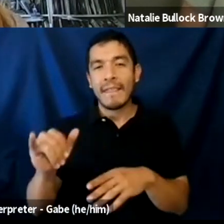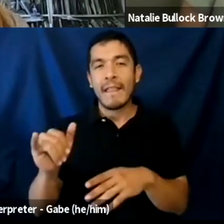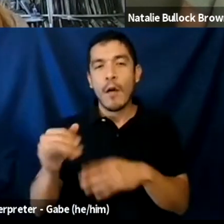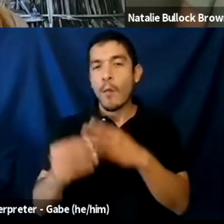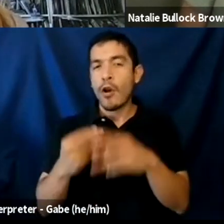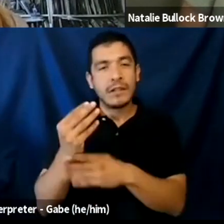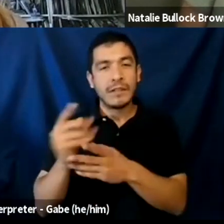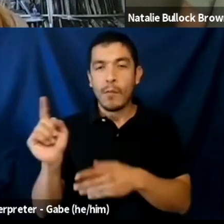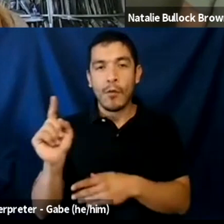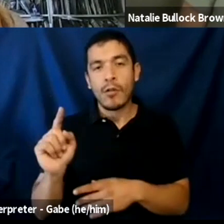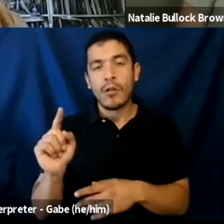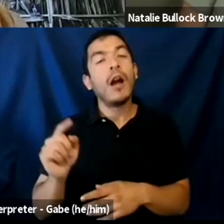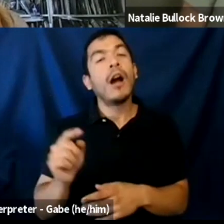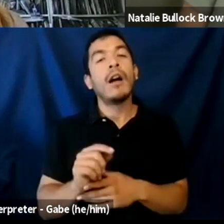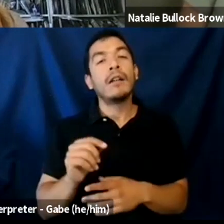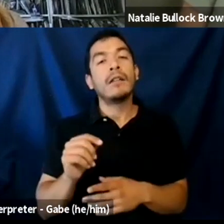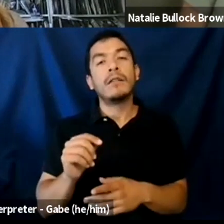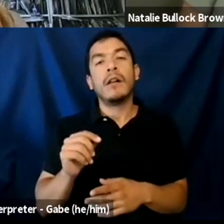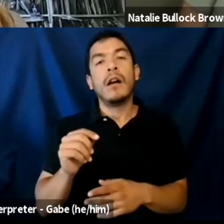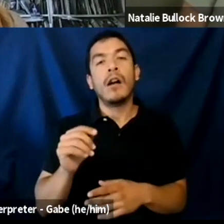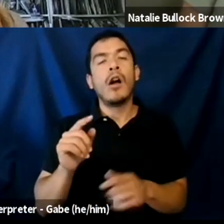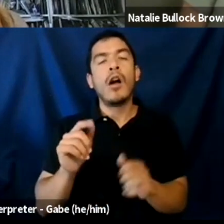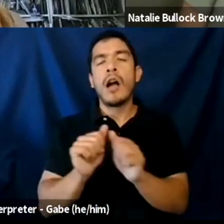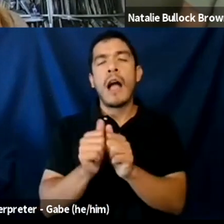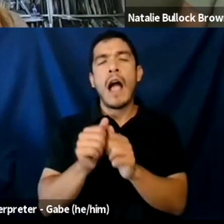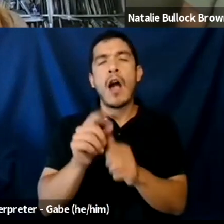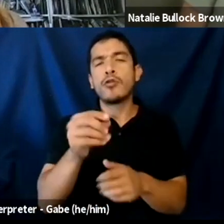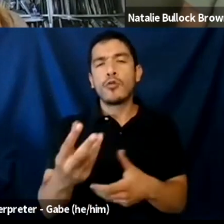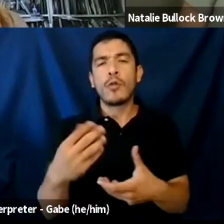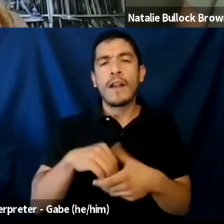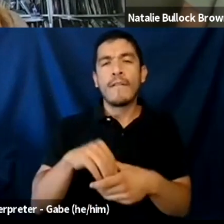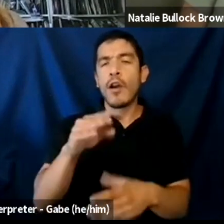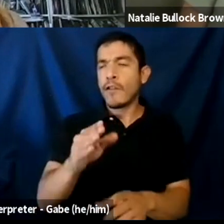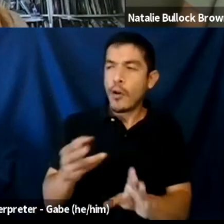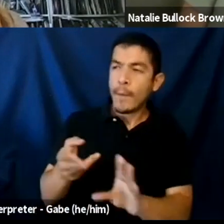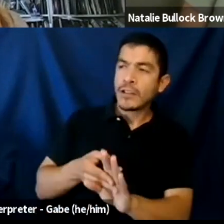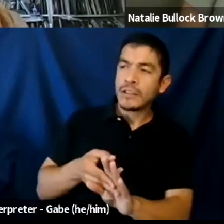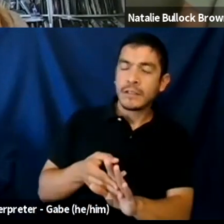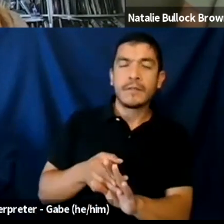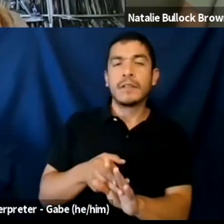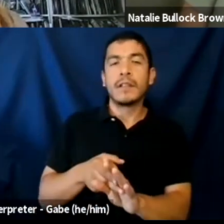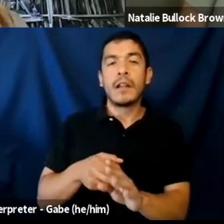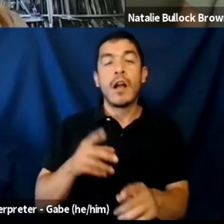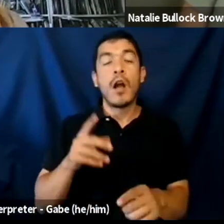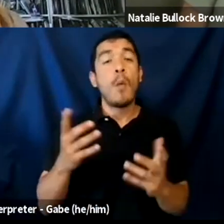to the extent to which you involve your participants. And what we're dealing with when we're putting our films together